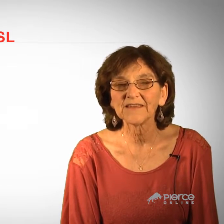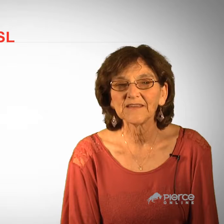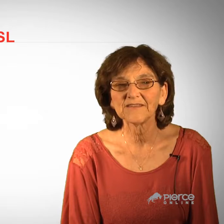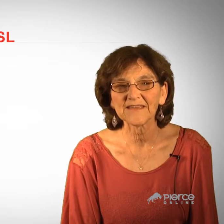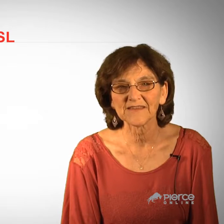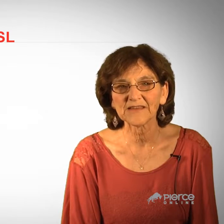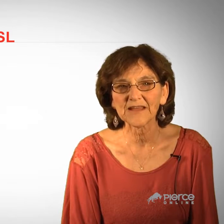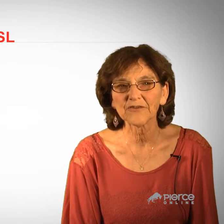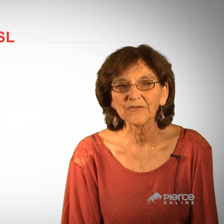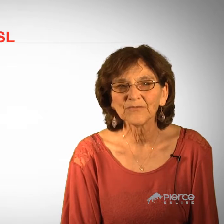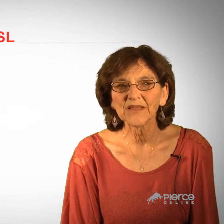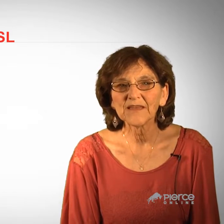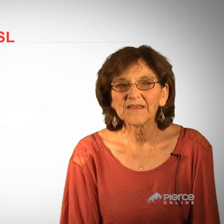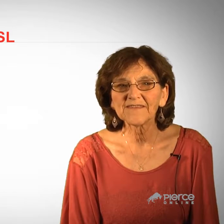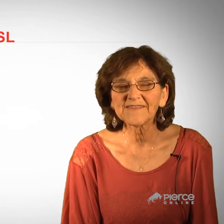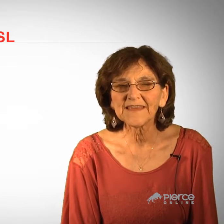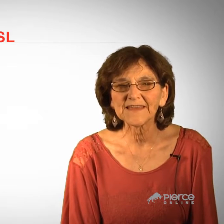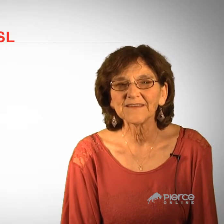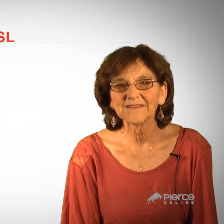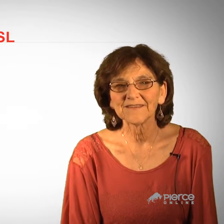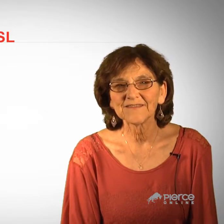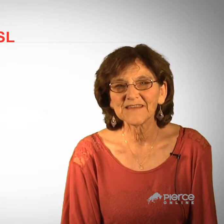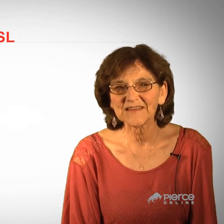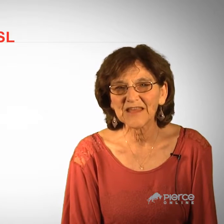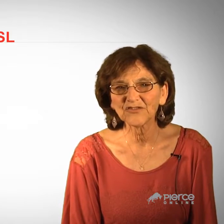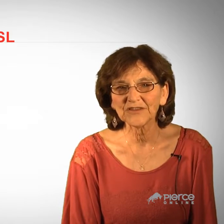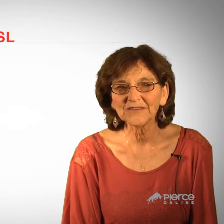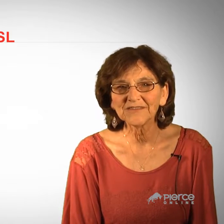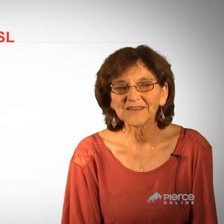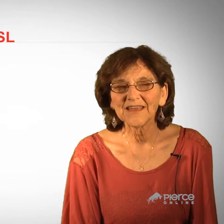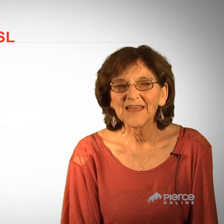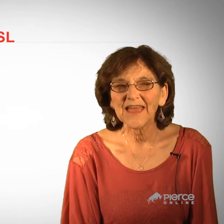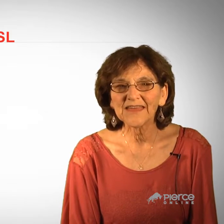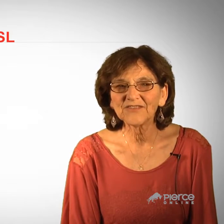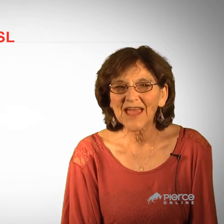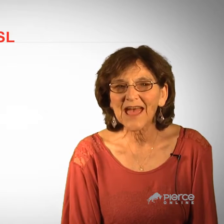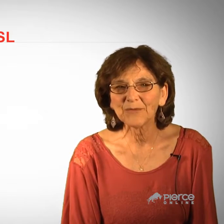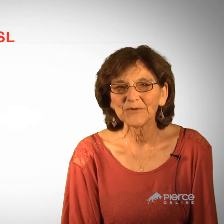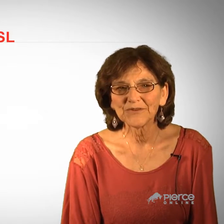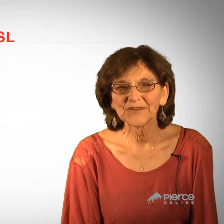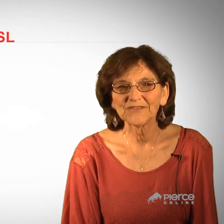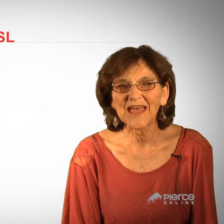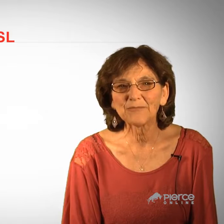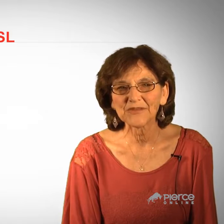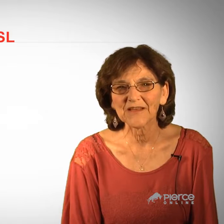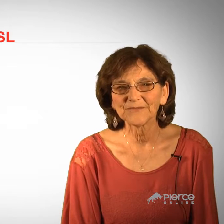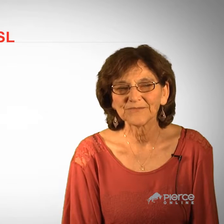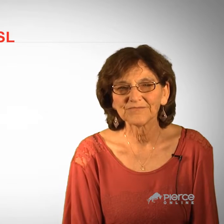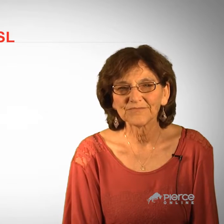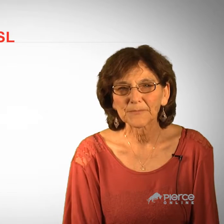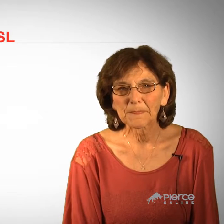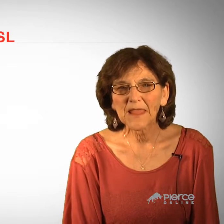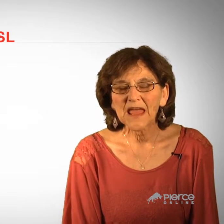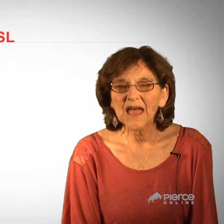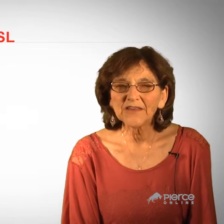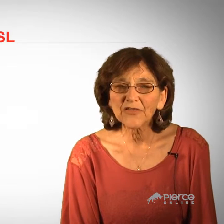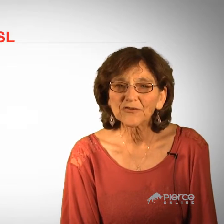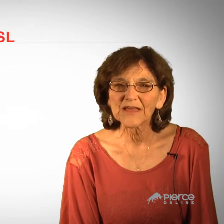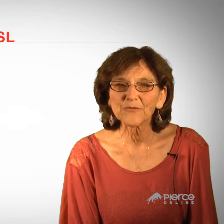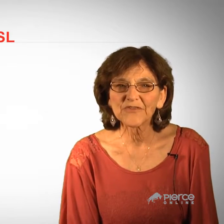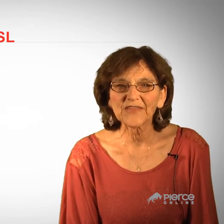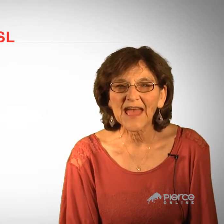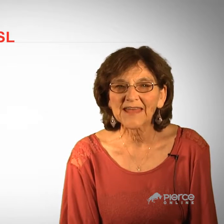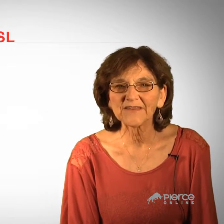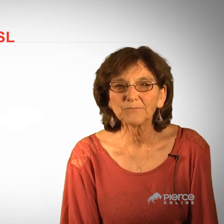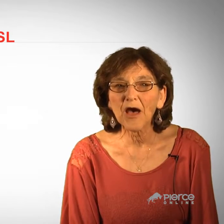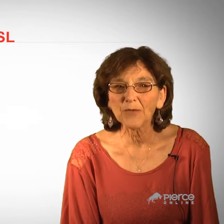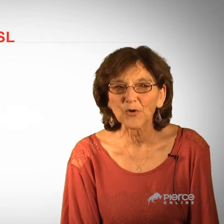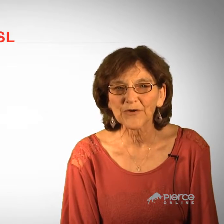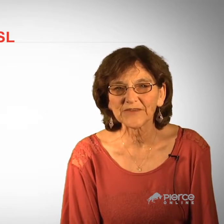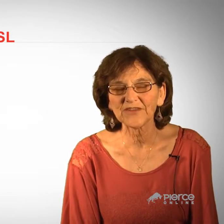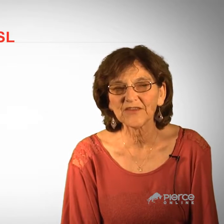(designator), SIG (signation), and TAB (tabula). Another linguist added palm orientation,